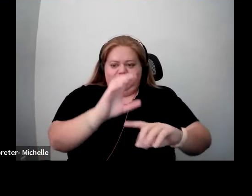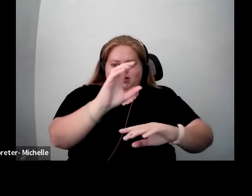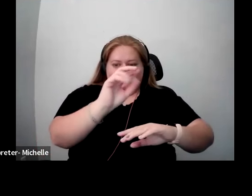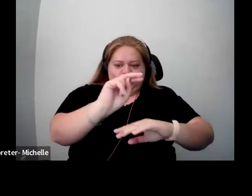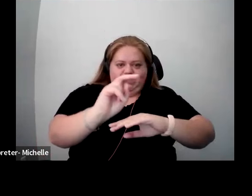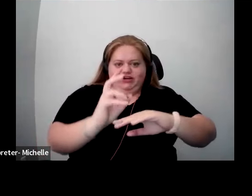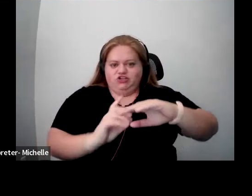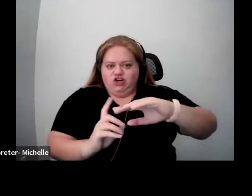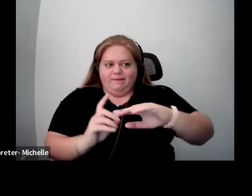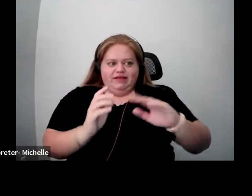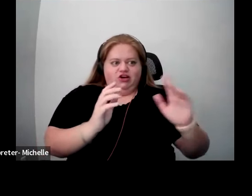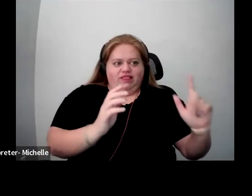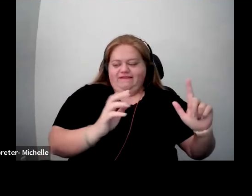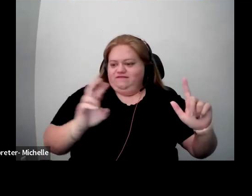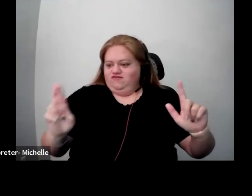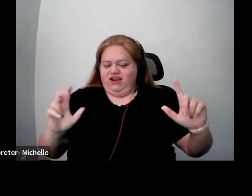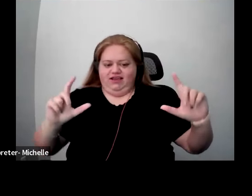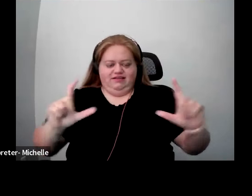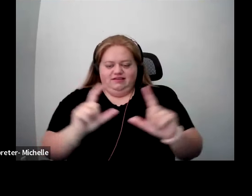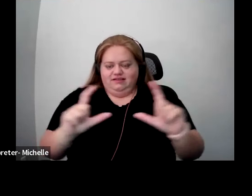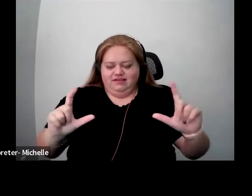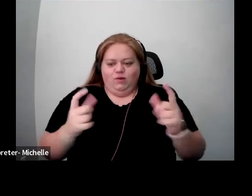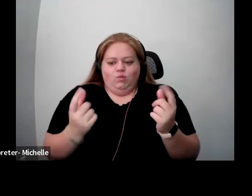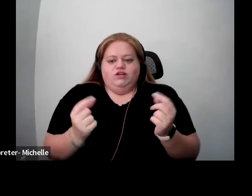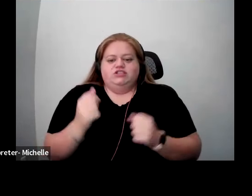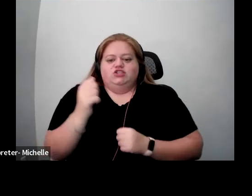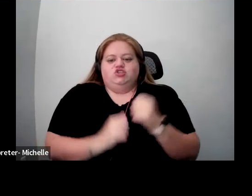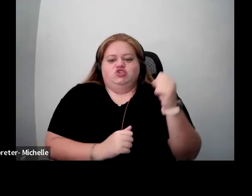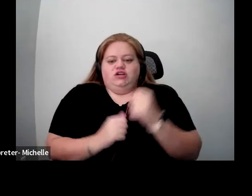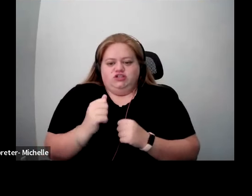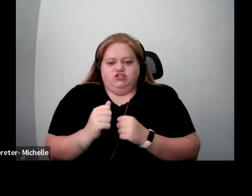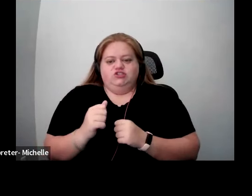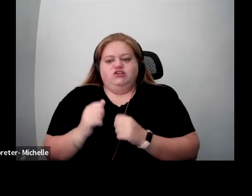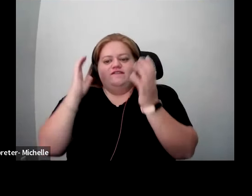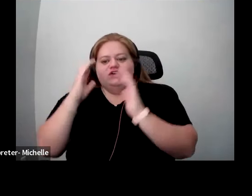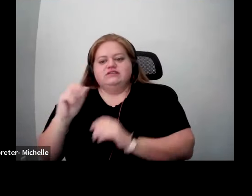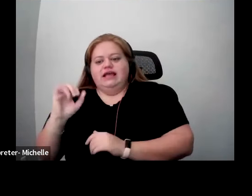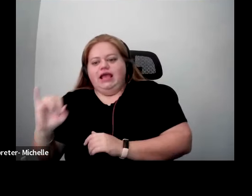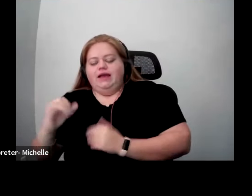or interacting with things, with other tools, like AI processing or voice input or whatever.